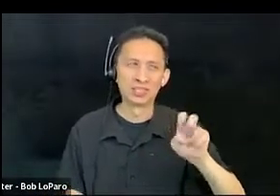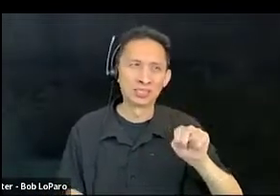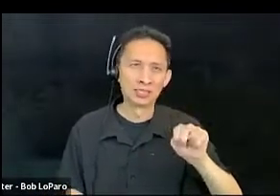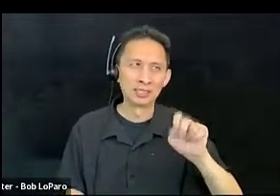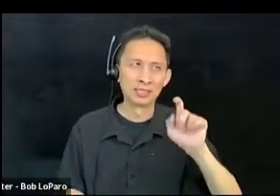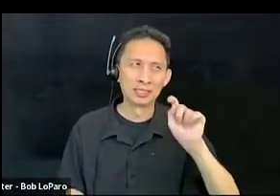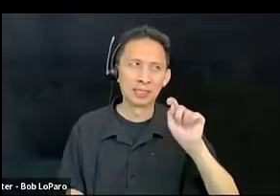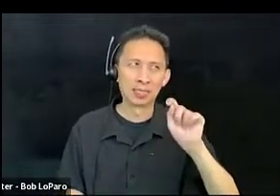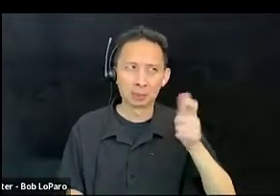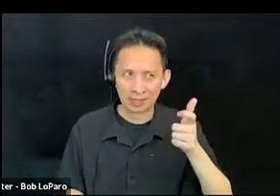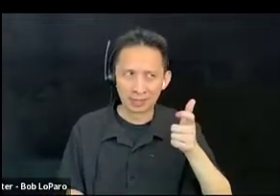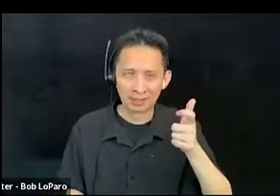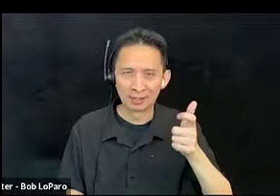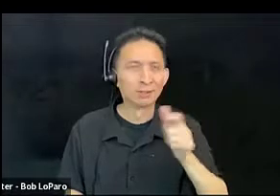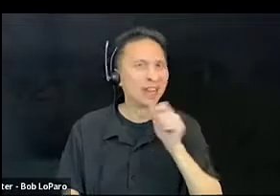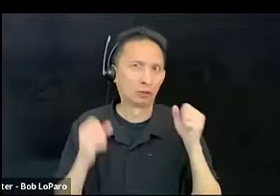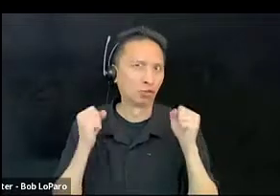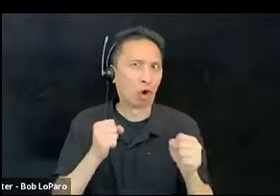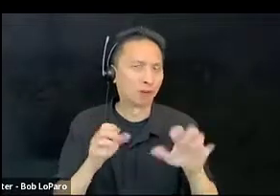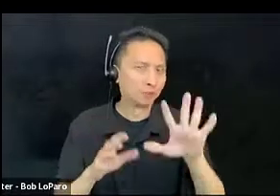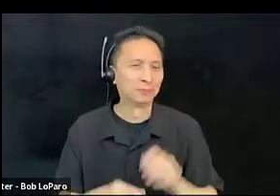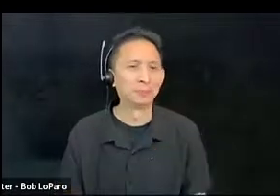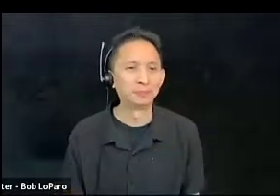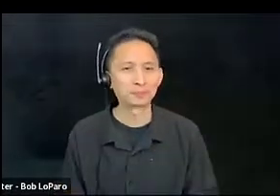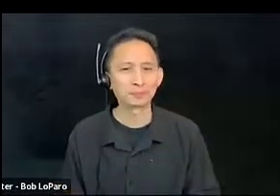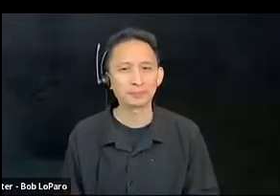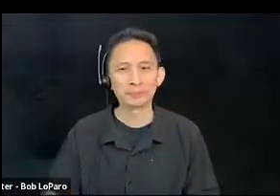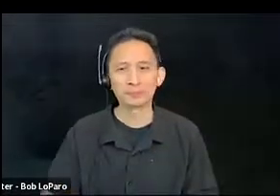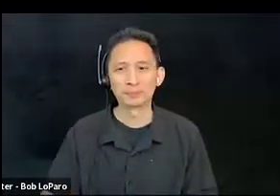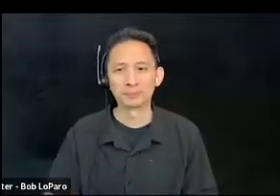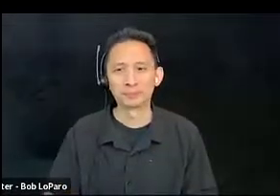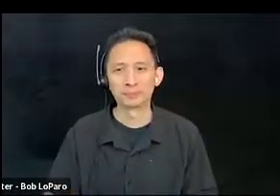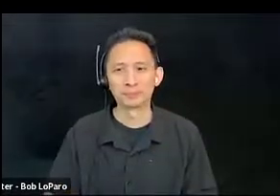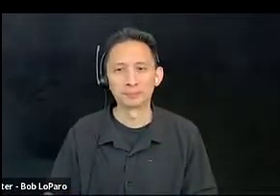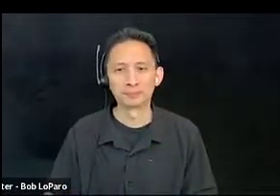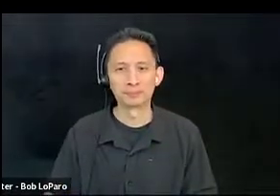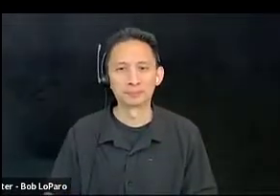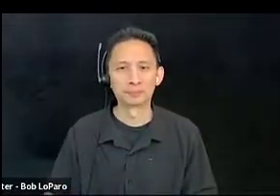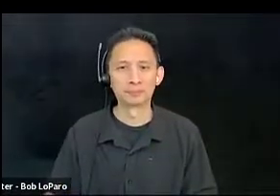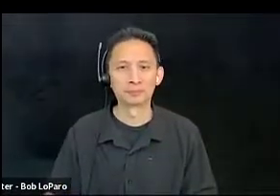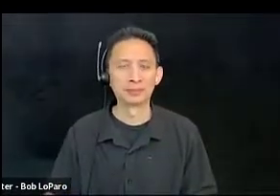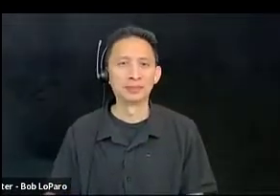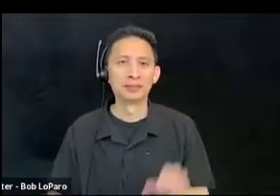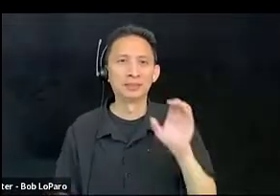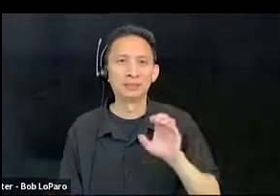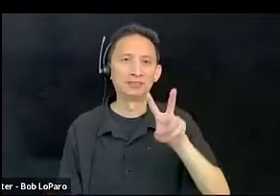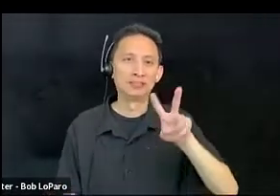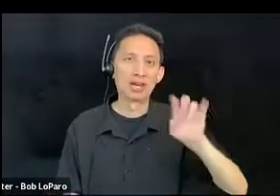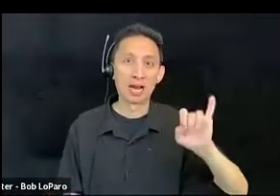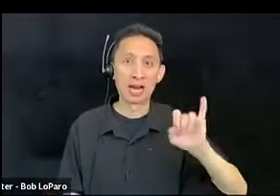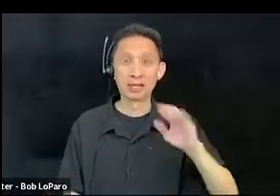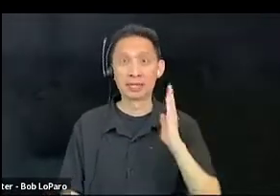So that's, really to get this background stuff on CVI intervention, I would just suggest going more into the CVI intervention